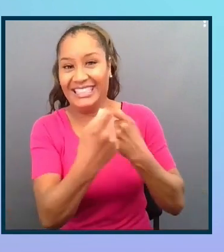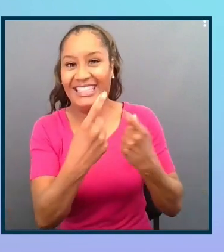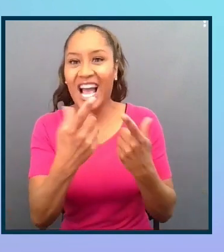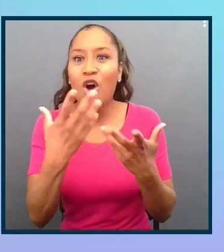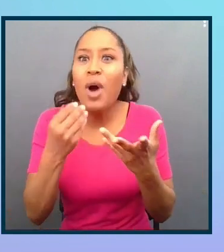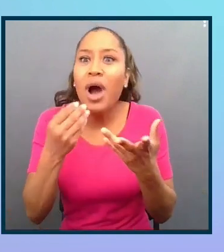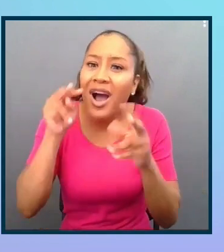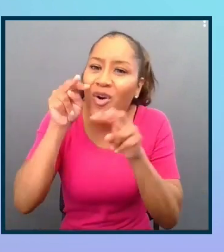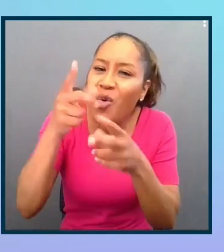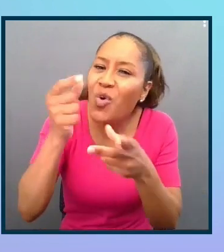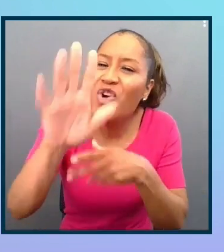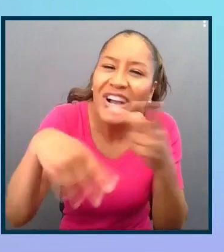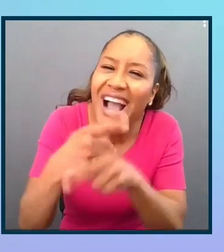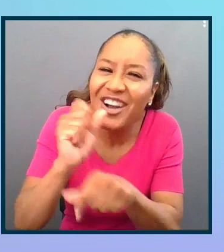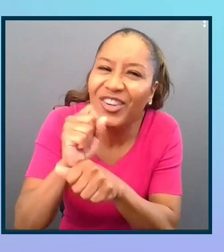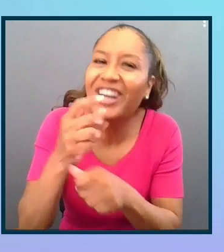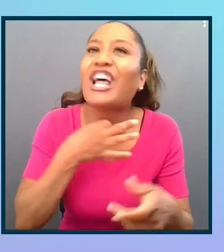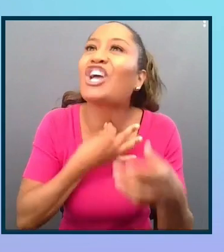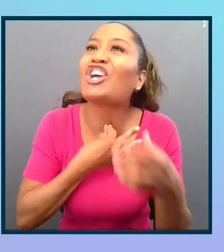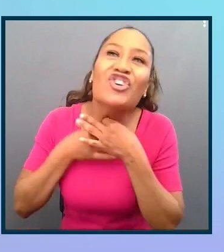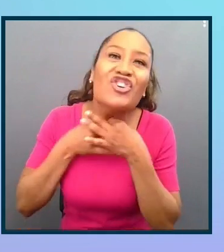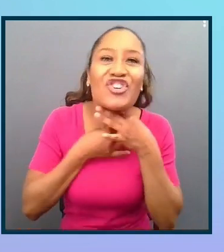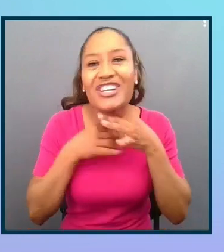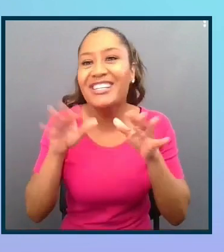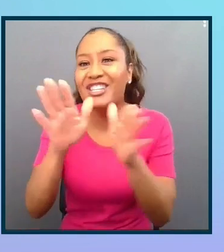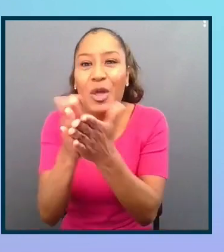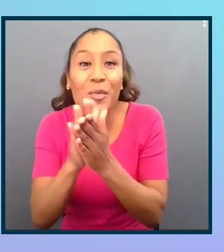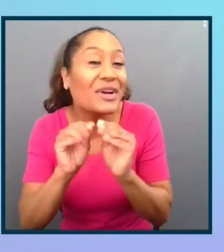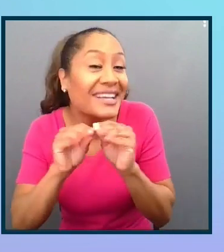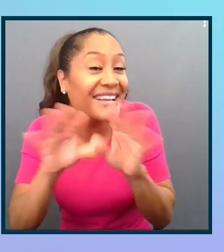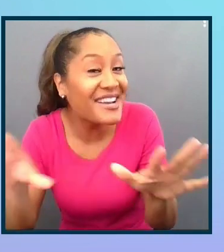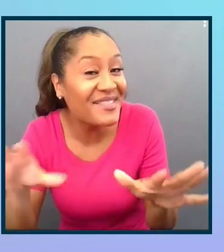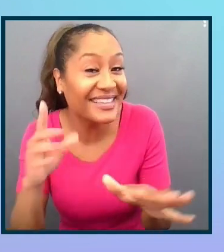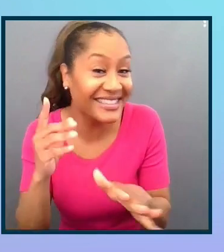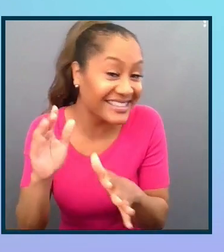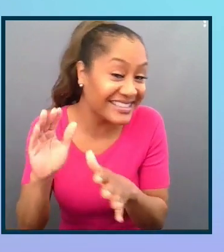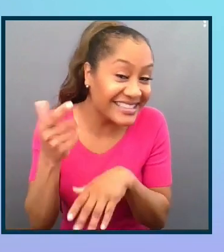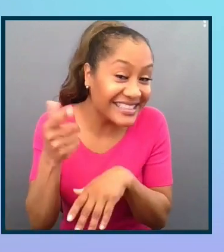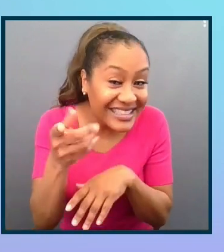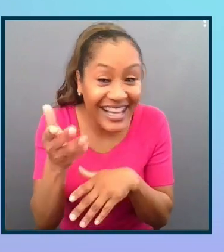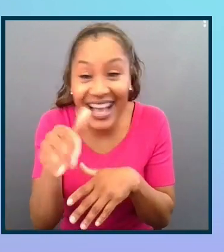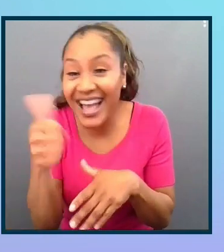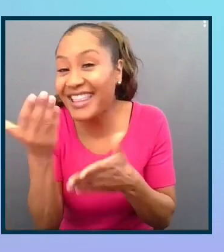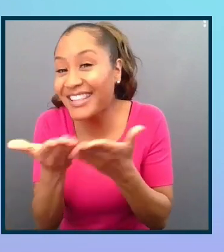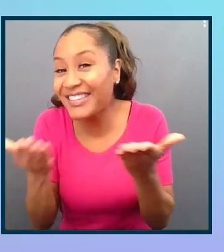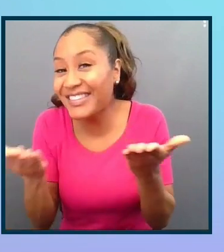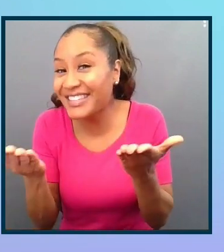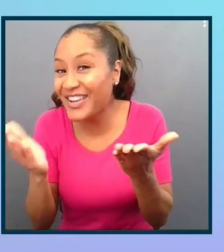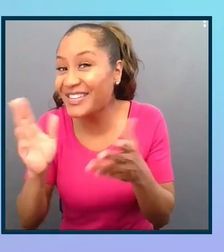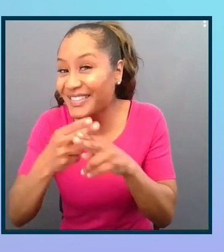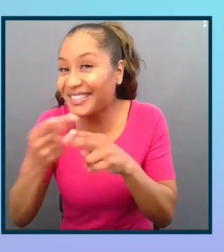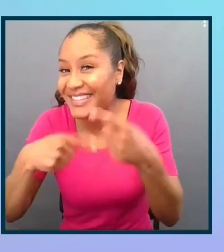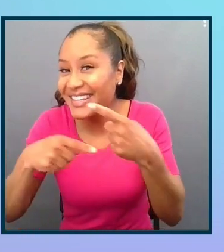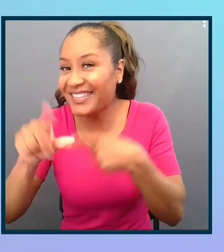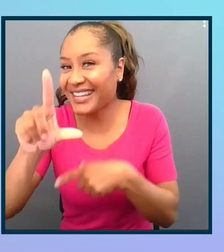Lots of curiosity about your book coming up. And it sounds like there's some other resources in the mix like LinkedIn learning.